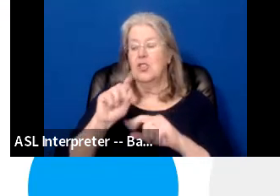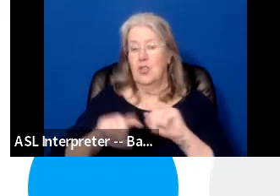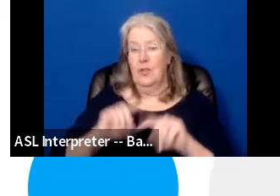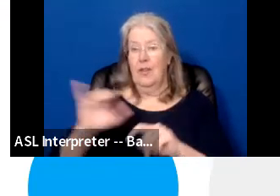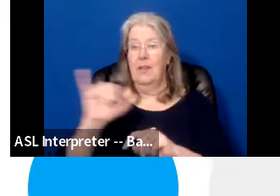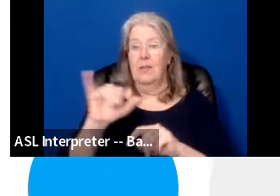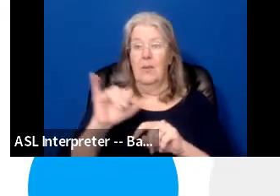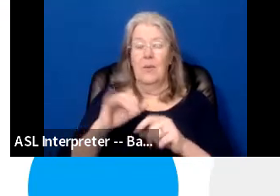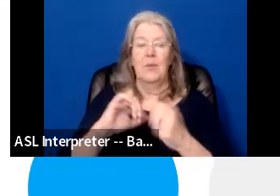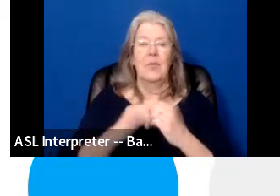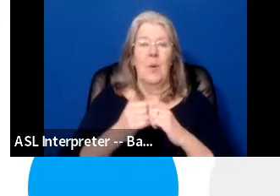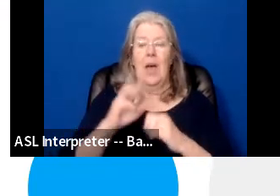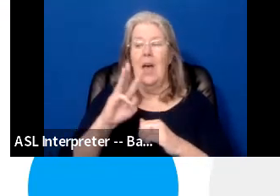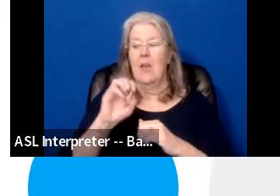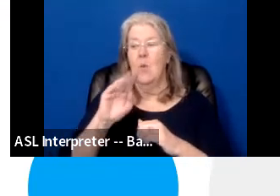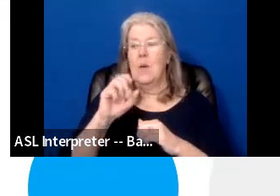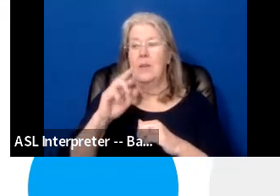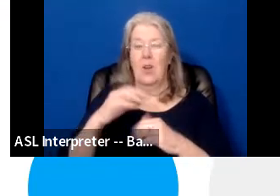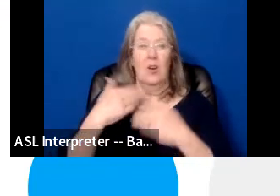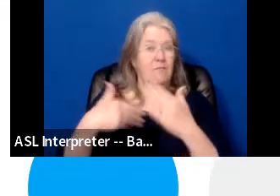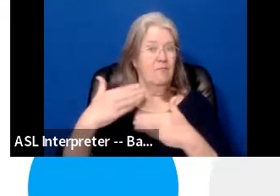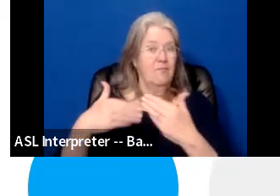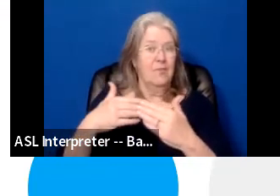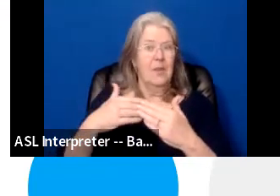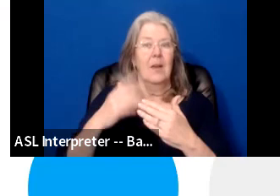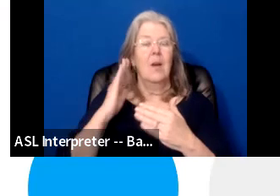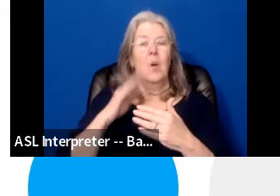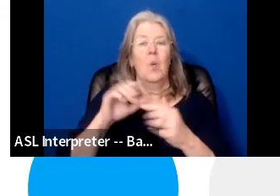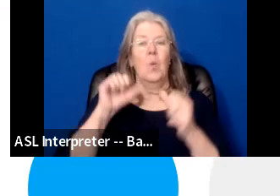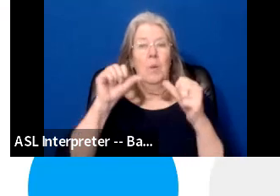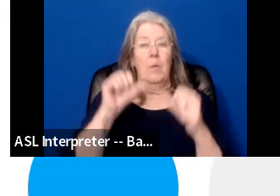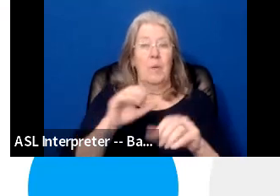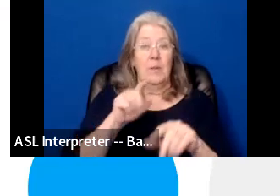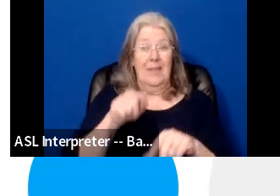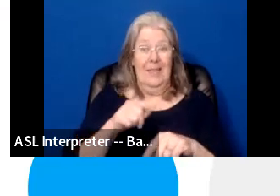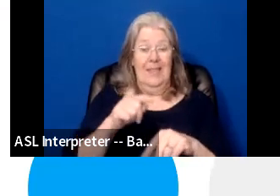how the webinar went. We will be posting this webinar on our website so feel free to contact